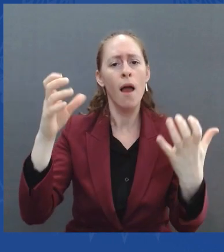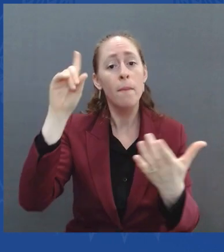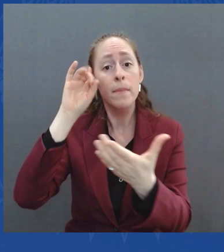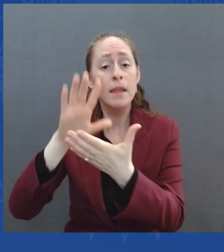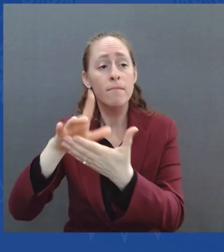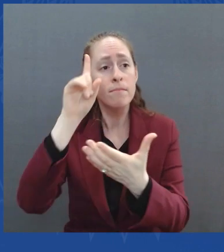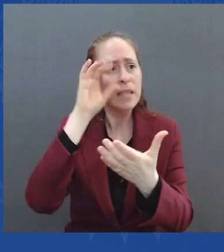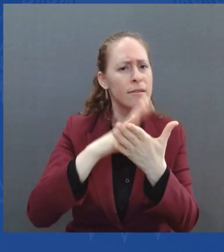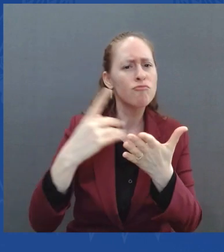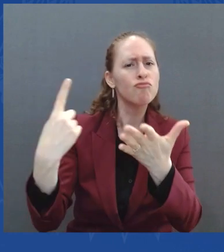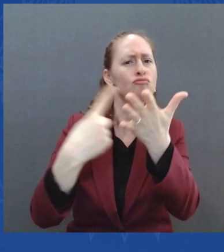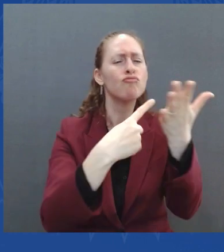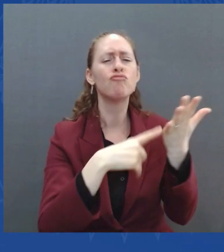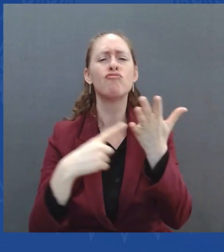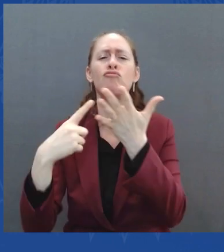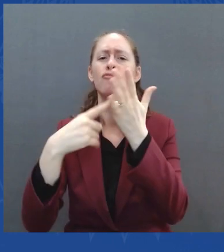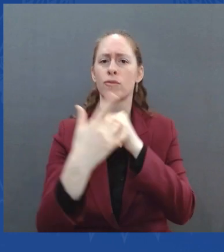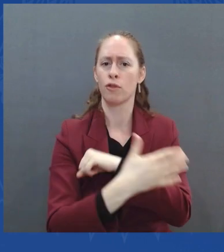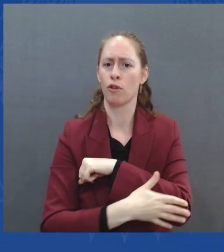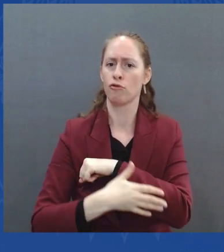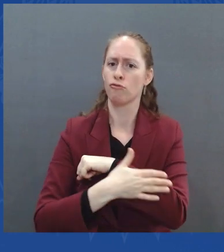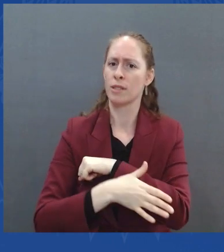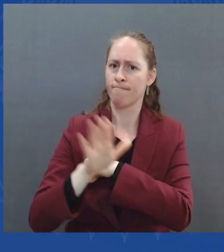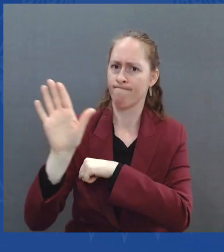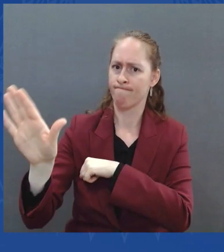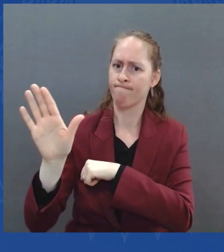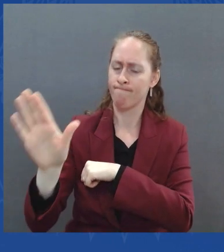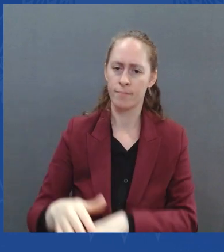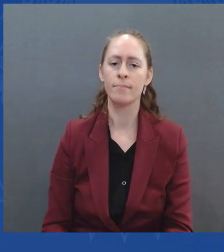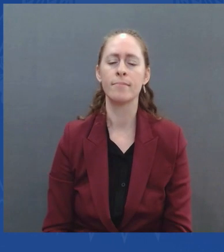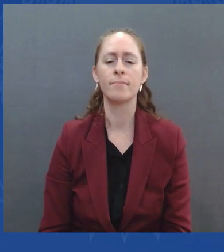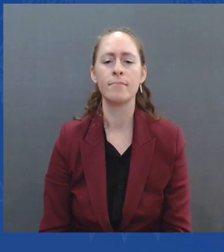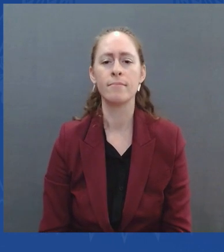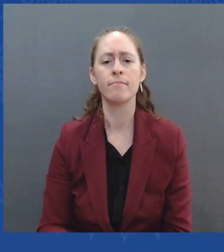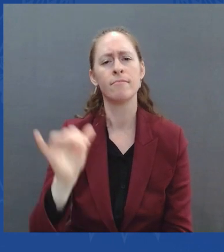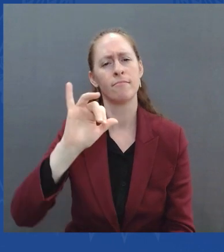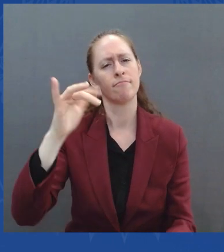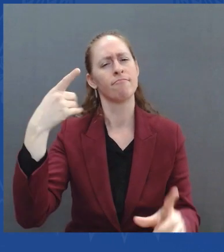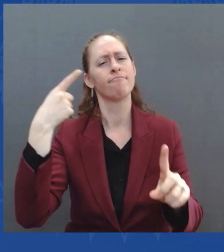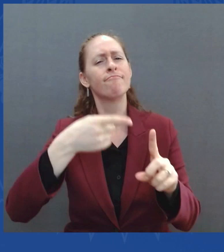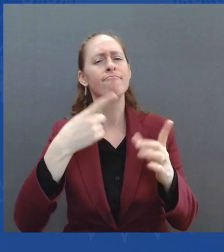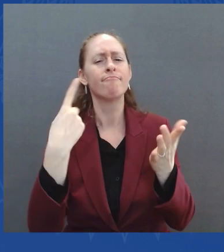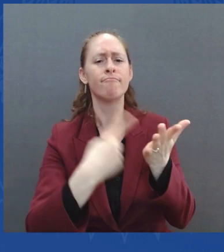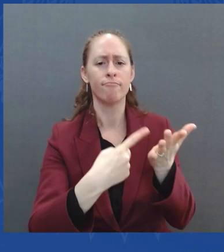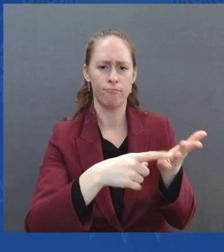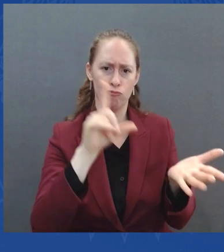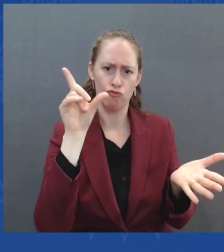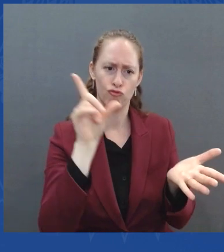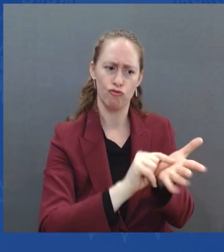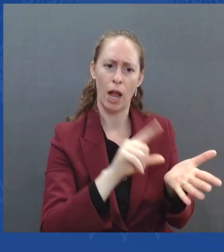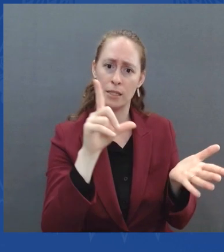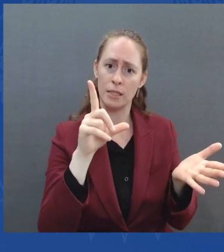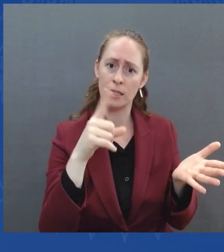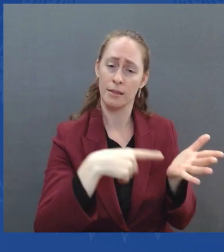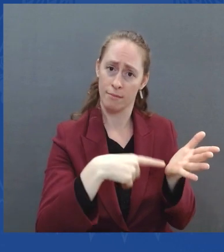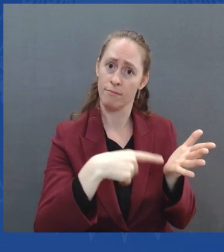Freedom of the press by offering discounted rates for newspapers. The right to privacy by expressly prohibiting --